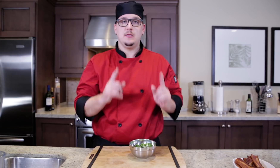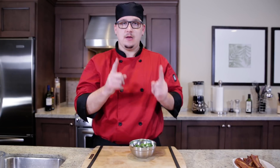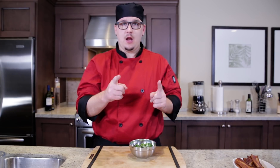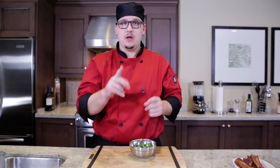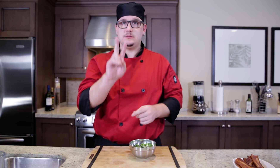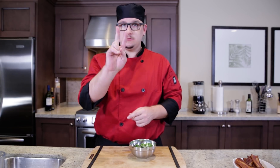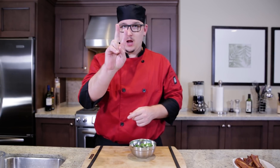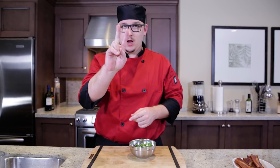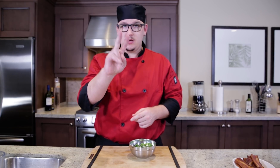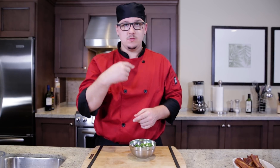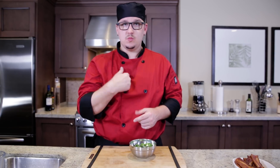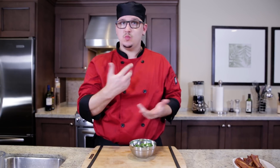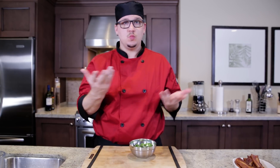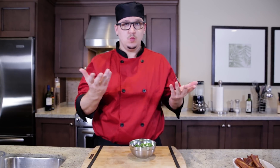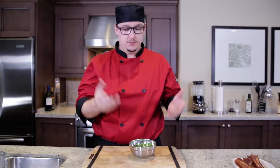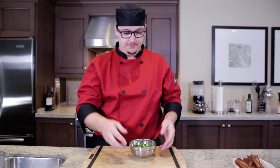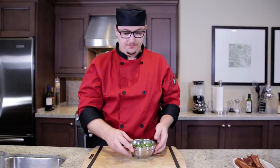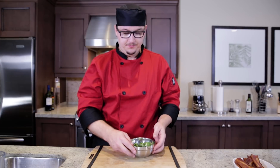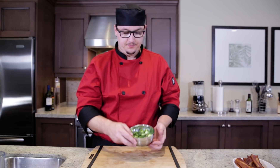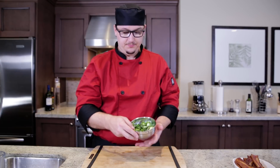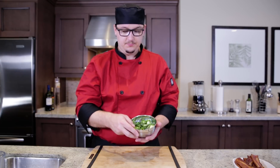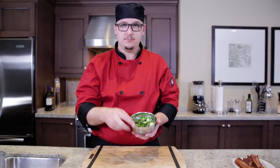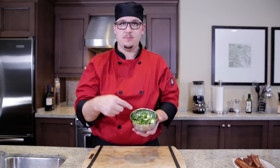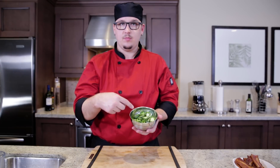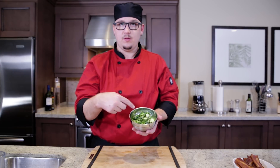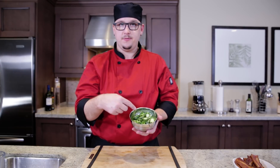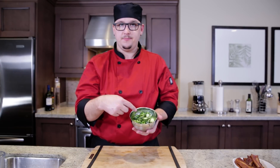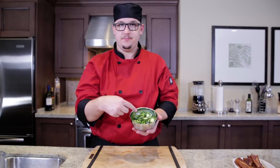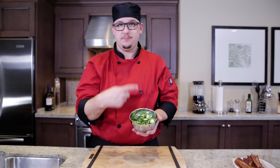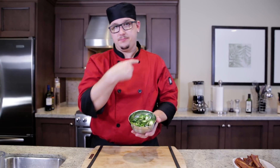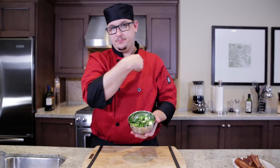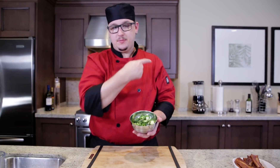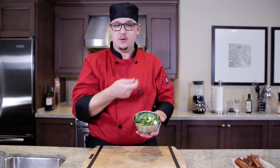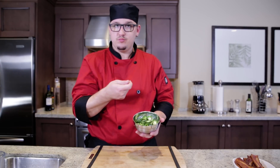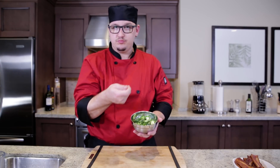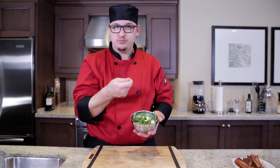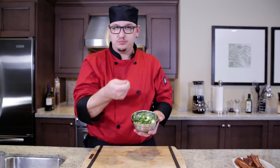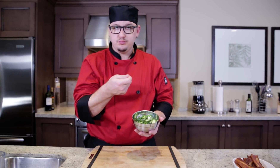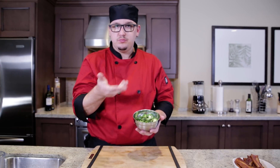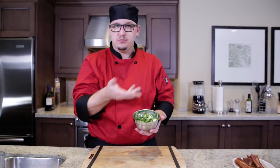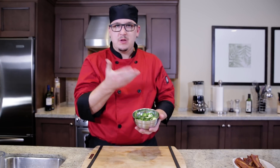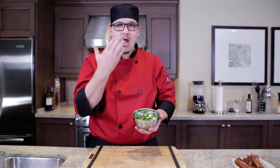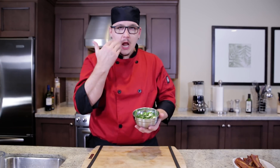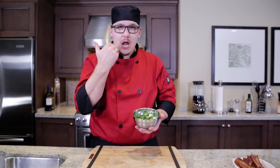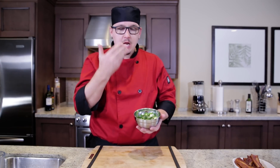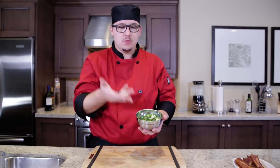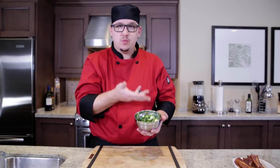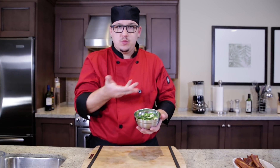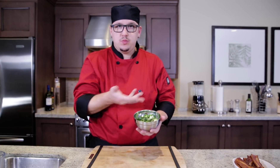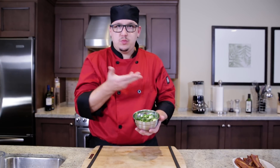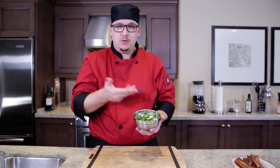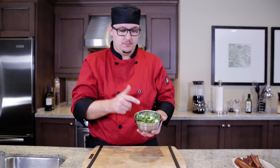Secondly, we will heat up the jalapeno.